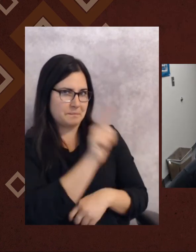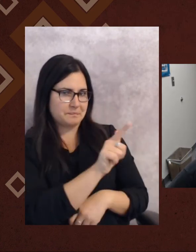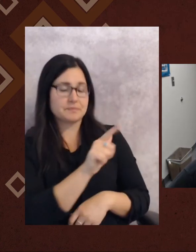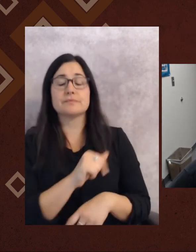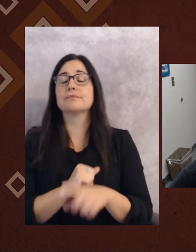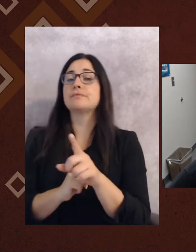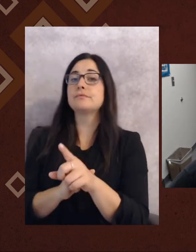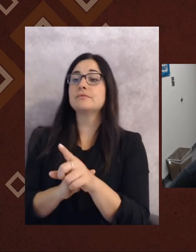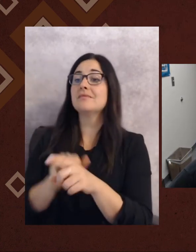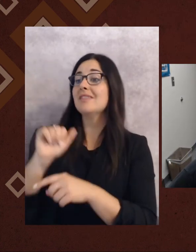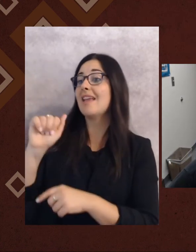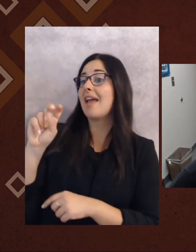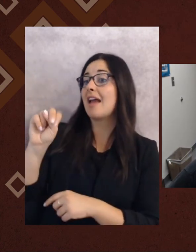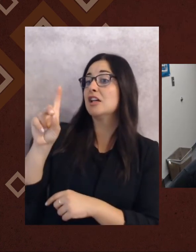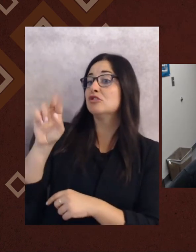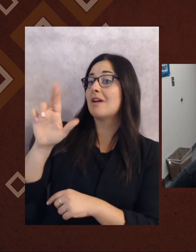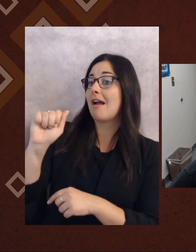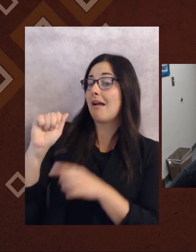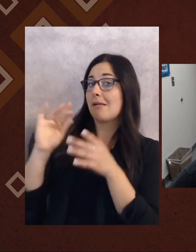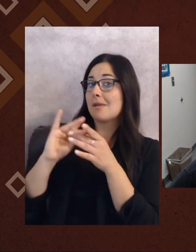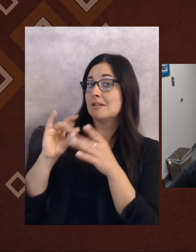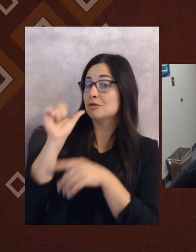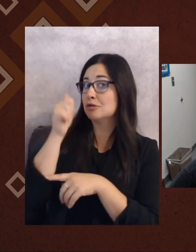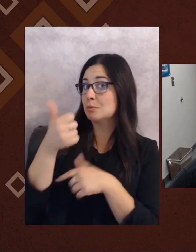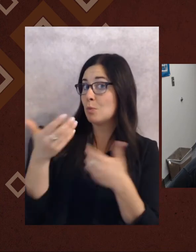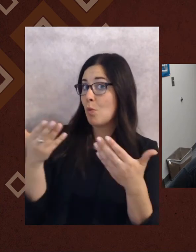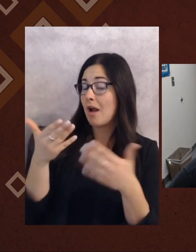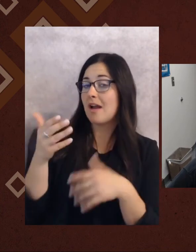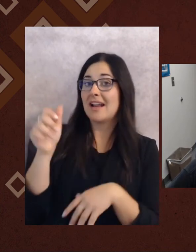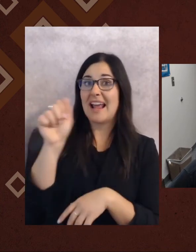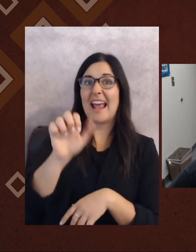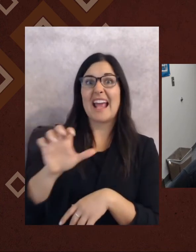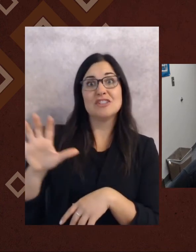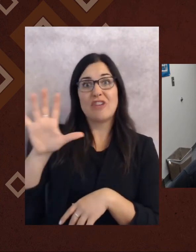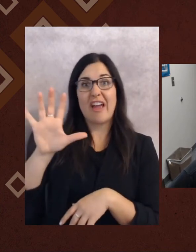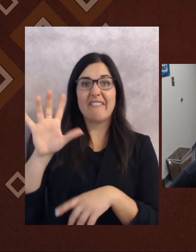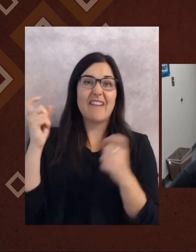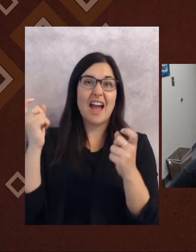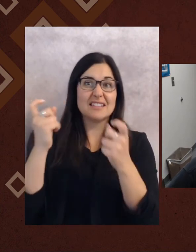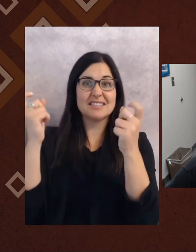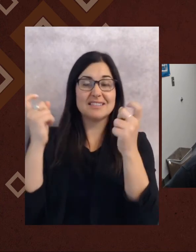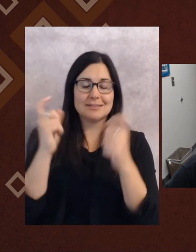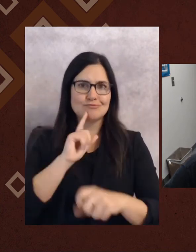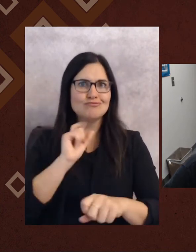Andrea mentioned that tomorrow is Asian Fest which is obviously true.